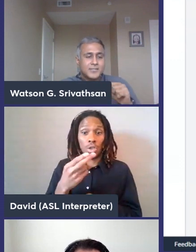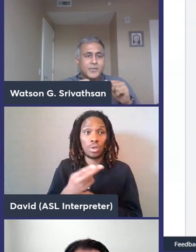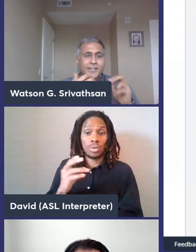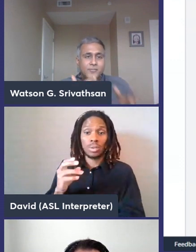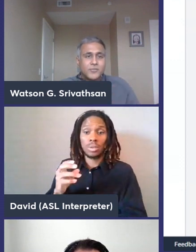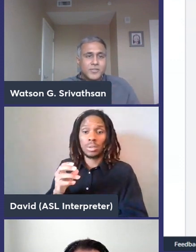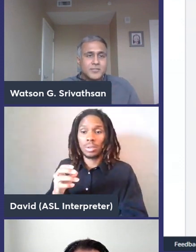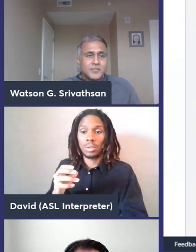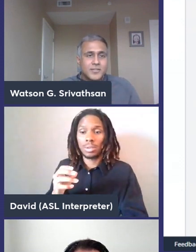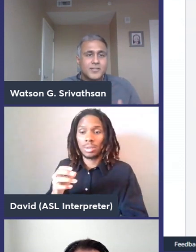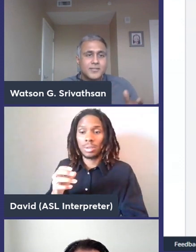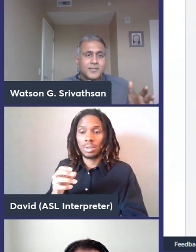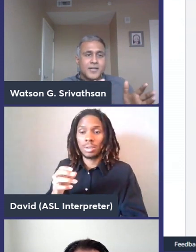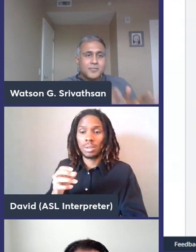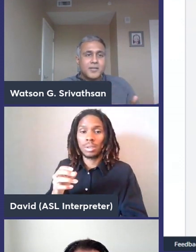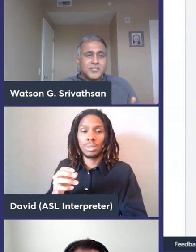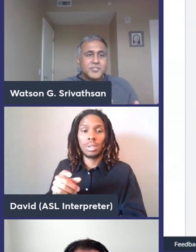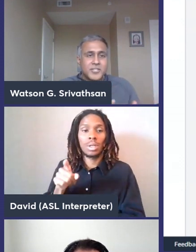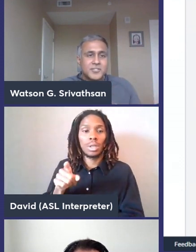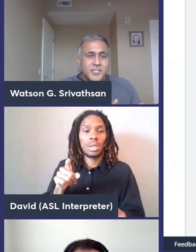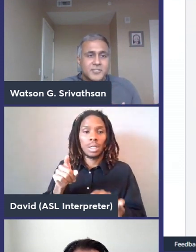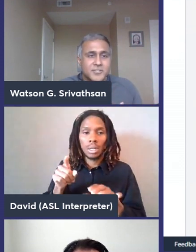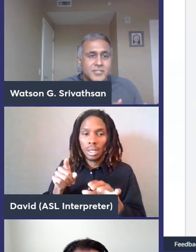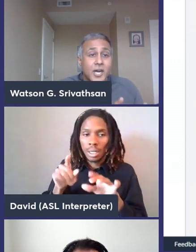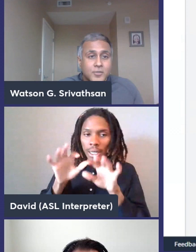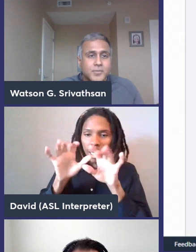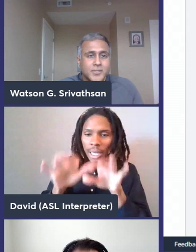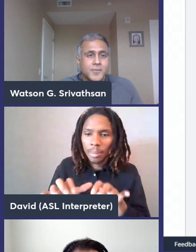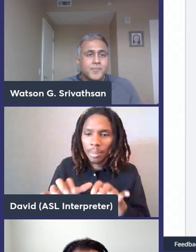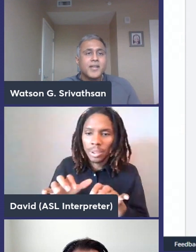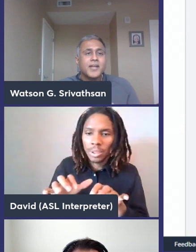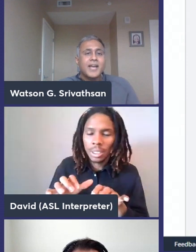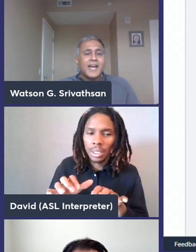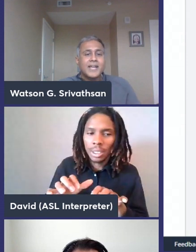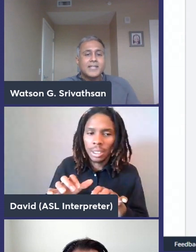to influence the access permissions output,